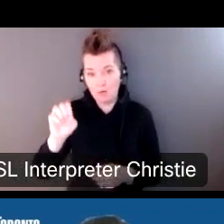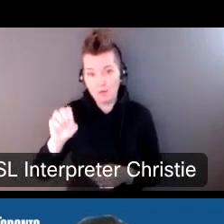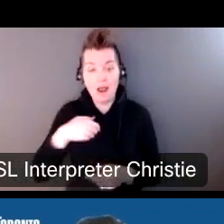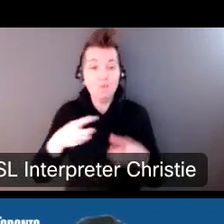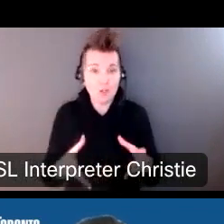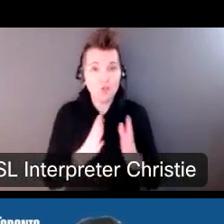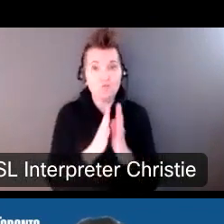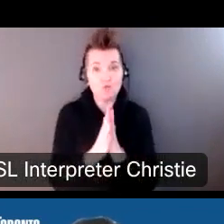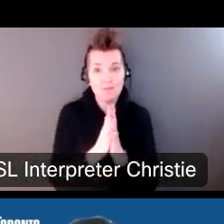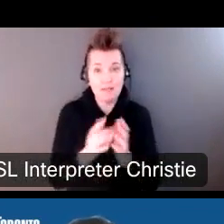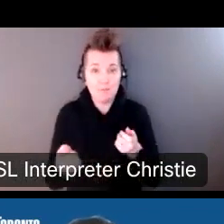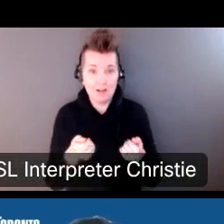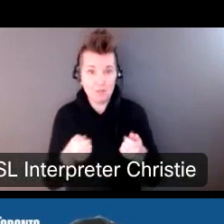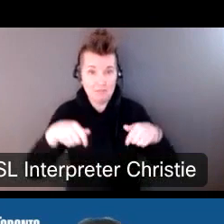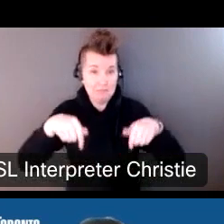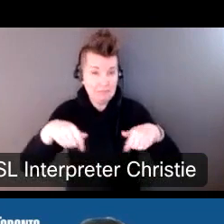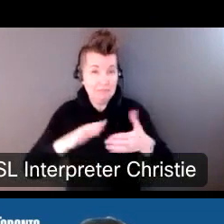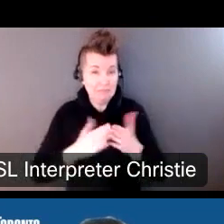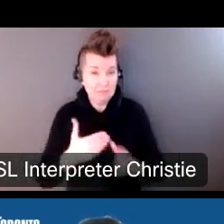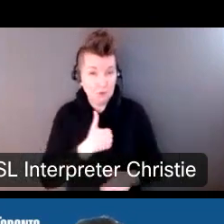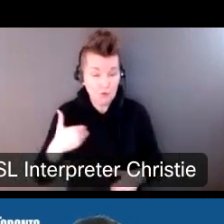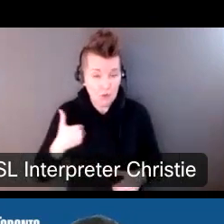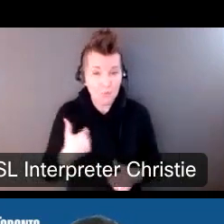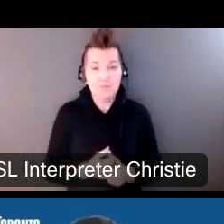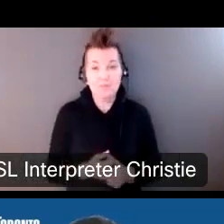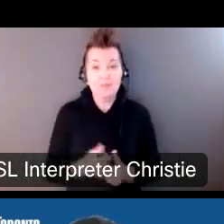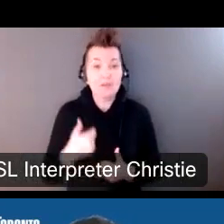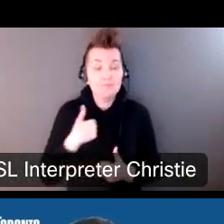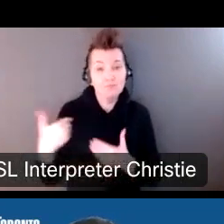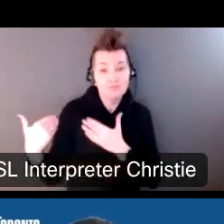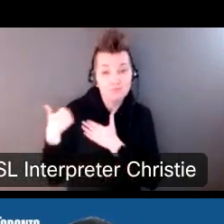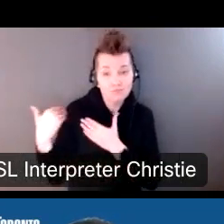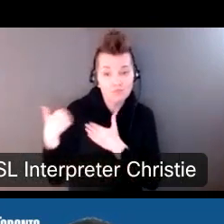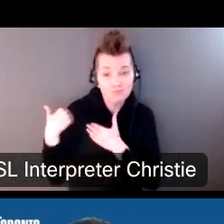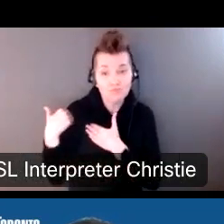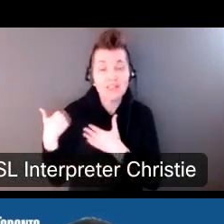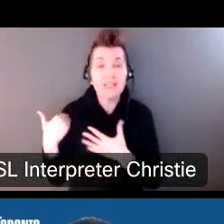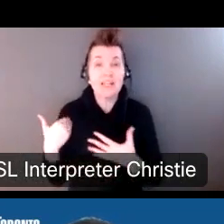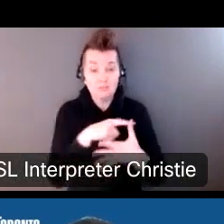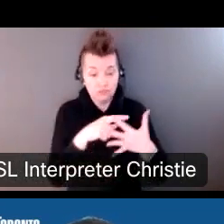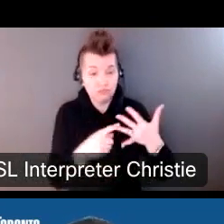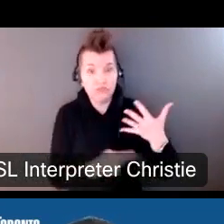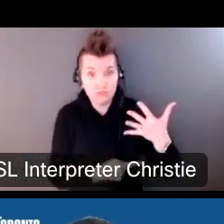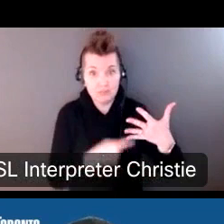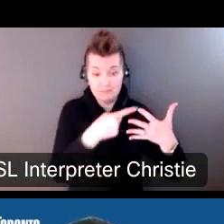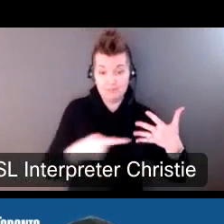And among my various hats that I wear, responsibilities, one of the key areas is with respect to construction